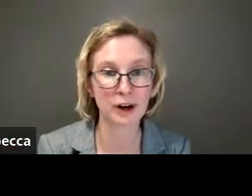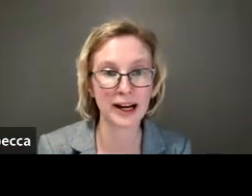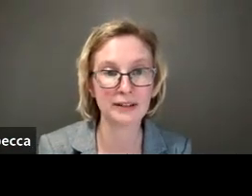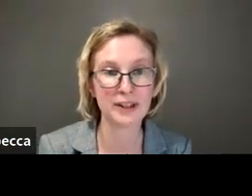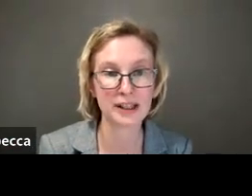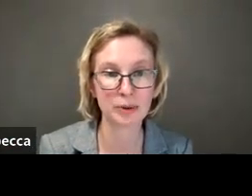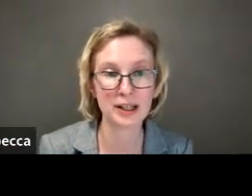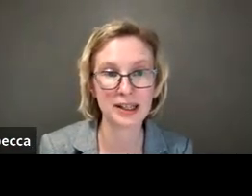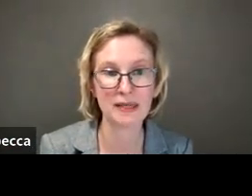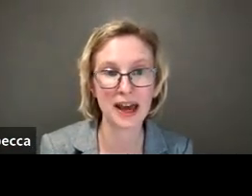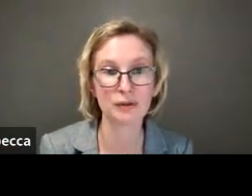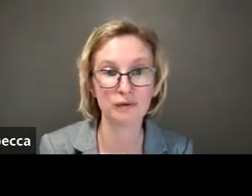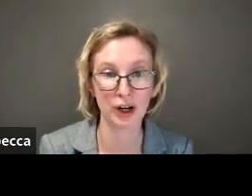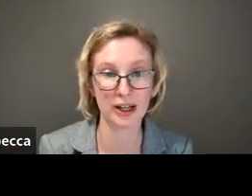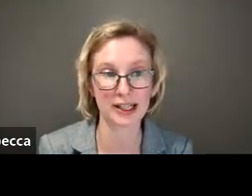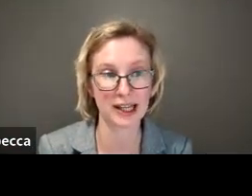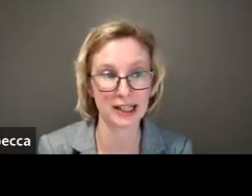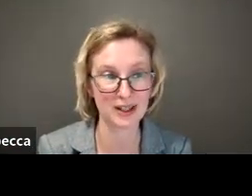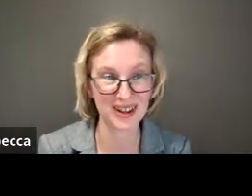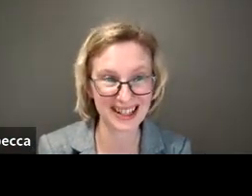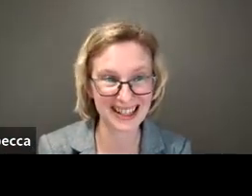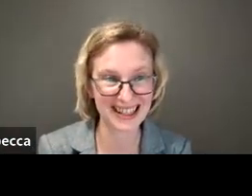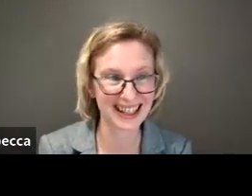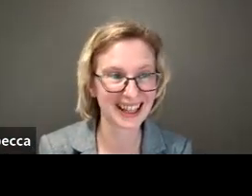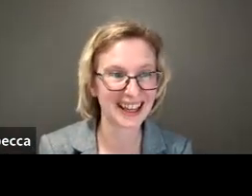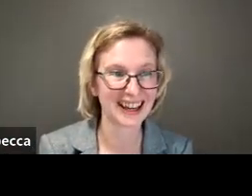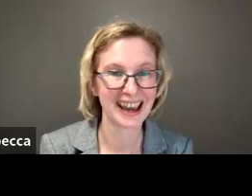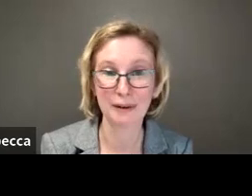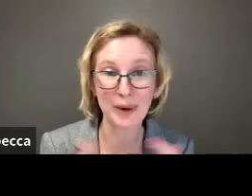variety of disciplines. And that is very exciting to us. And we